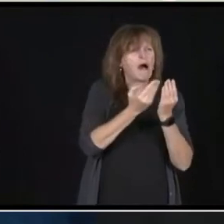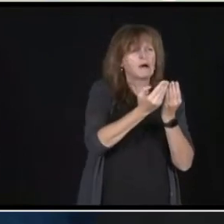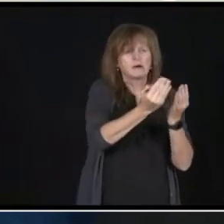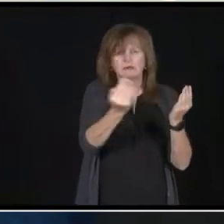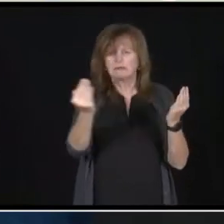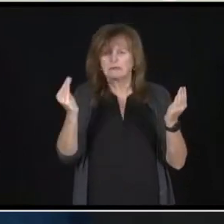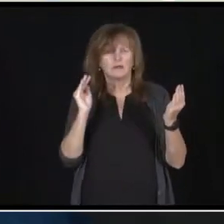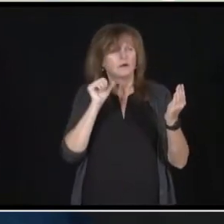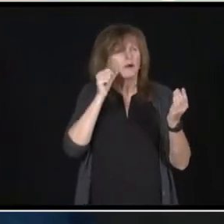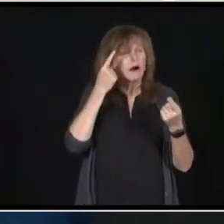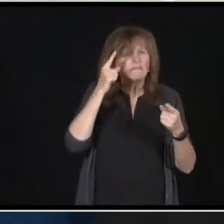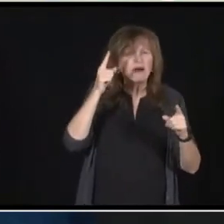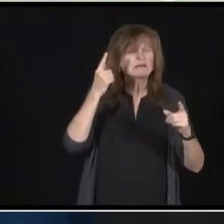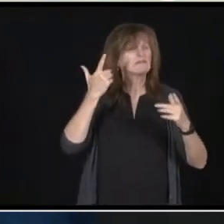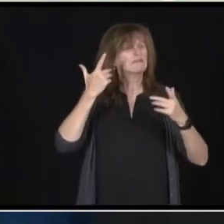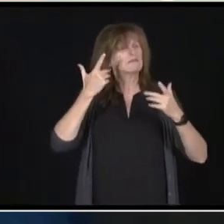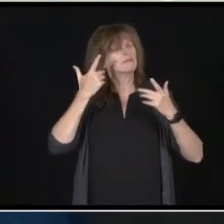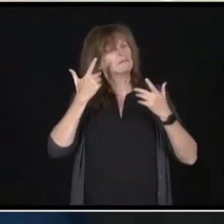She has a direct question for you.